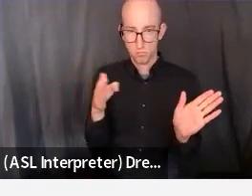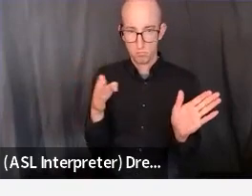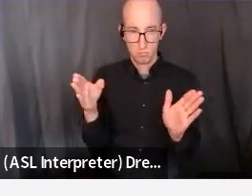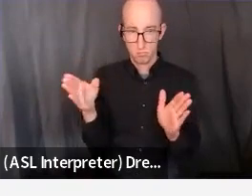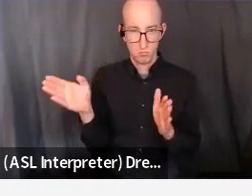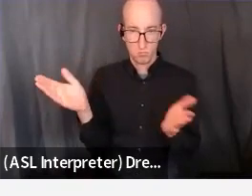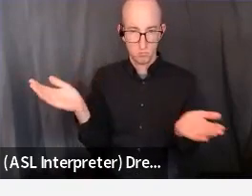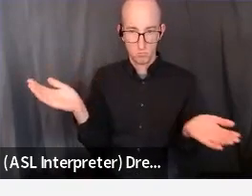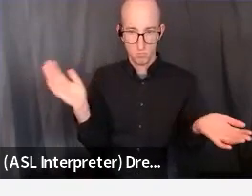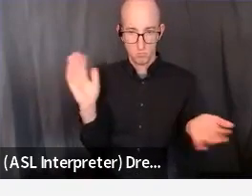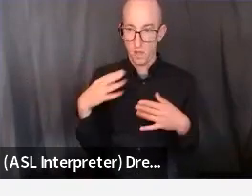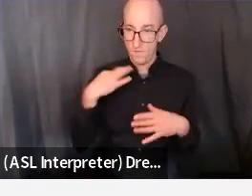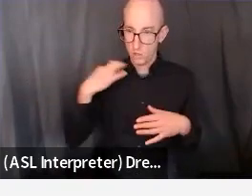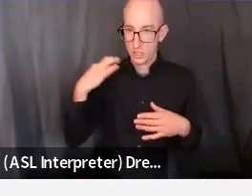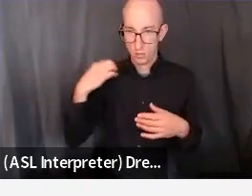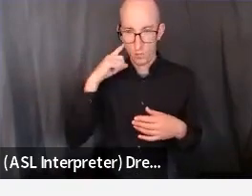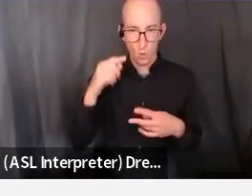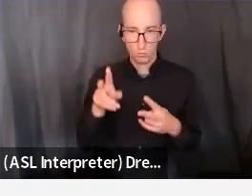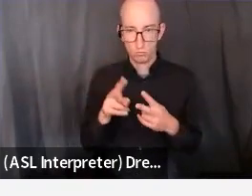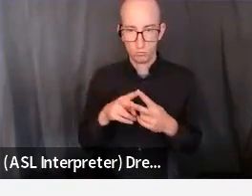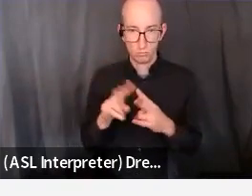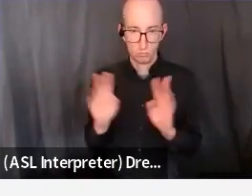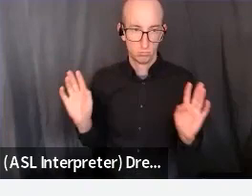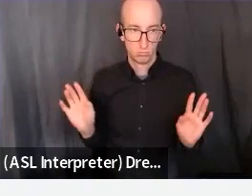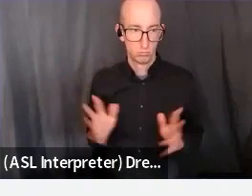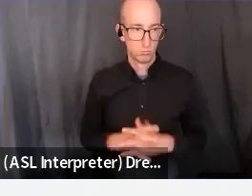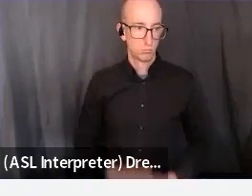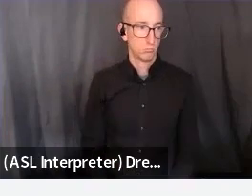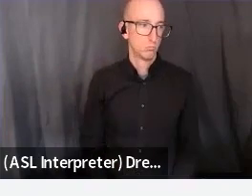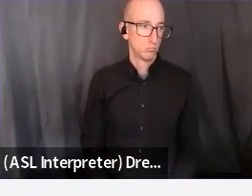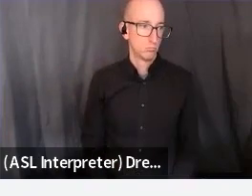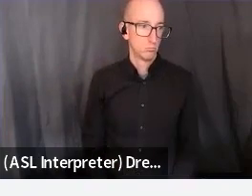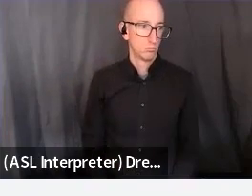informational resources or future webinars. We will be sharing that information through our Ports